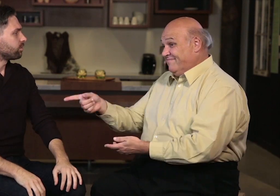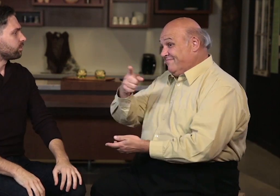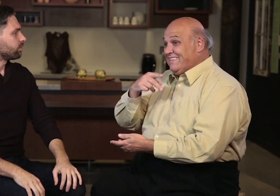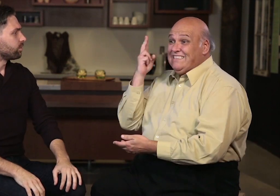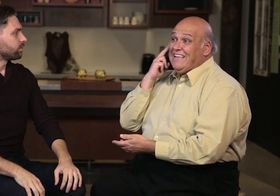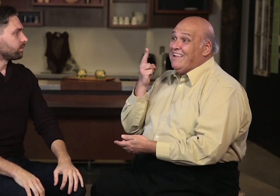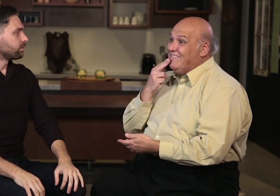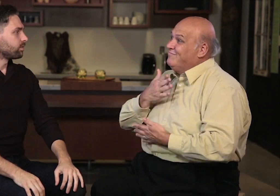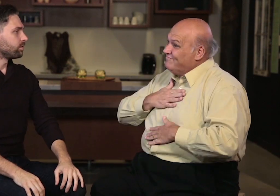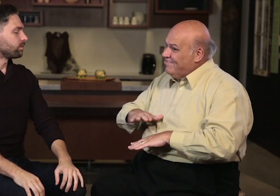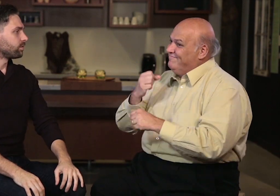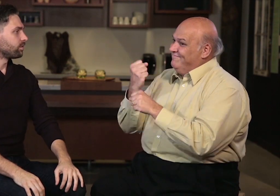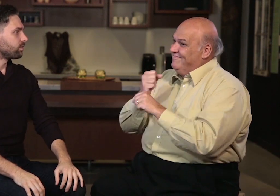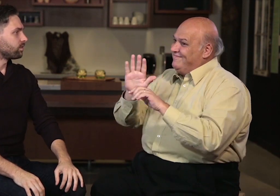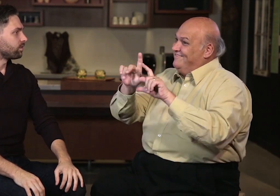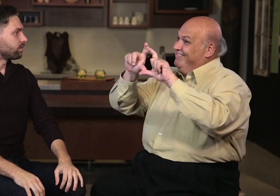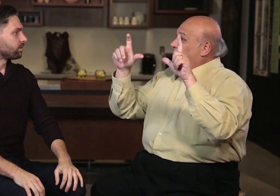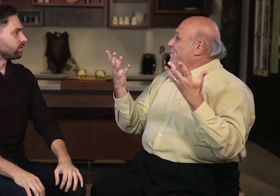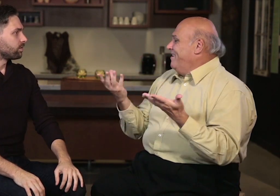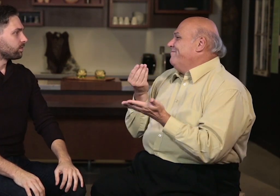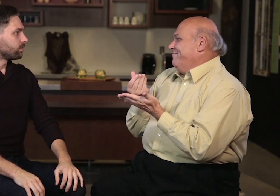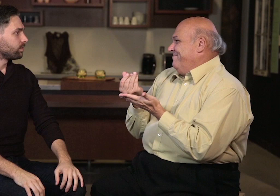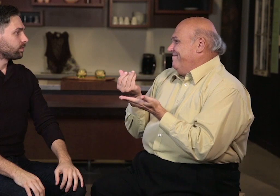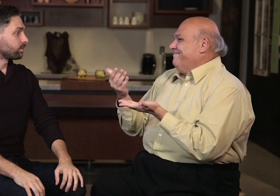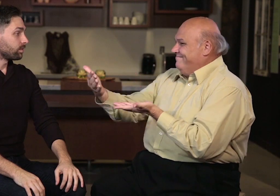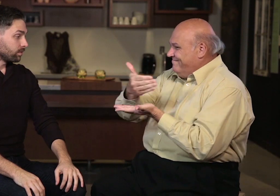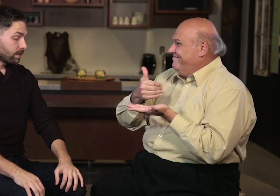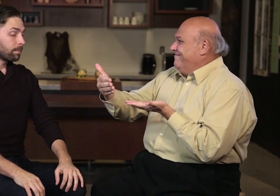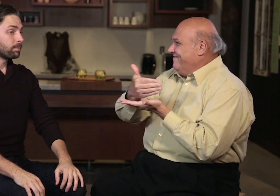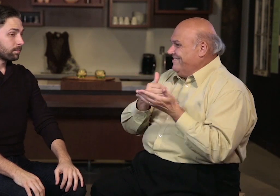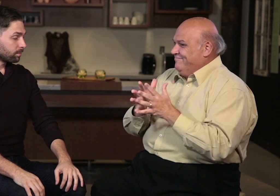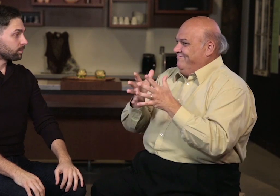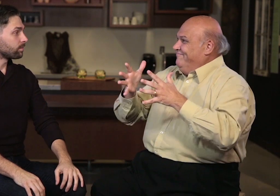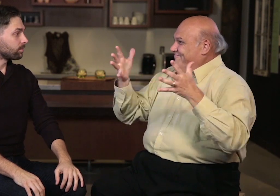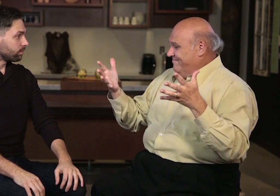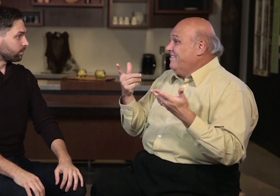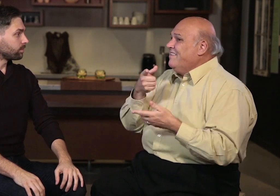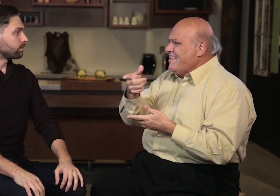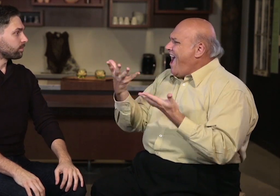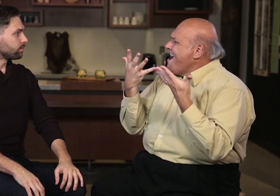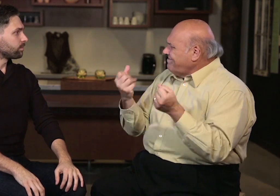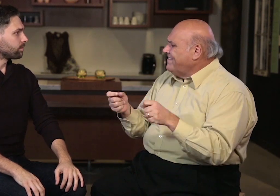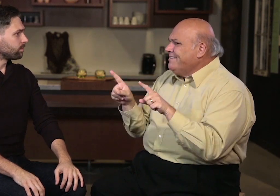own businesses. Deaf people could start their own businesses to earn money and to grow. They